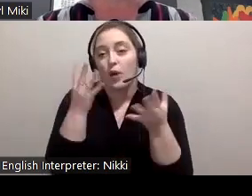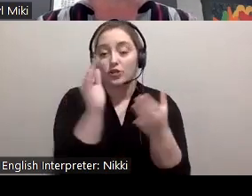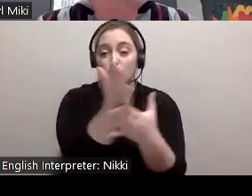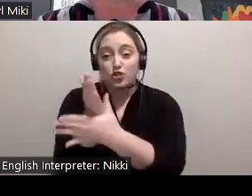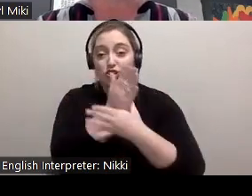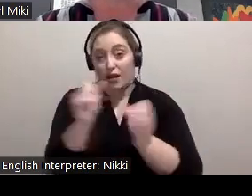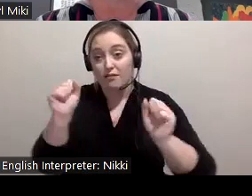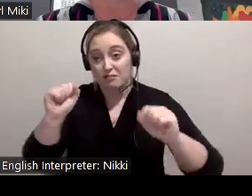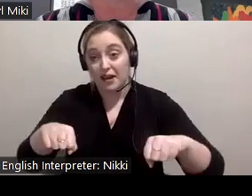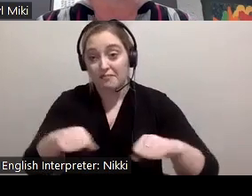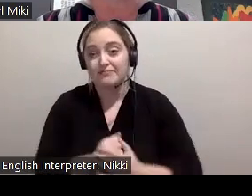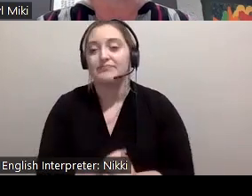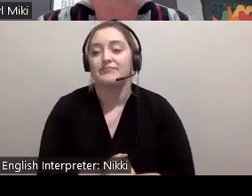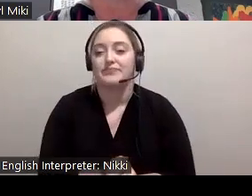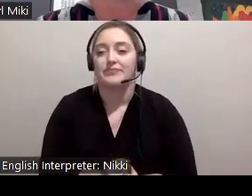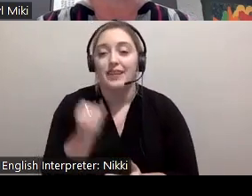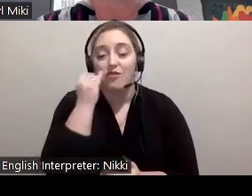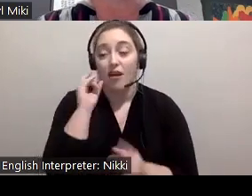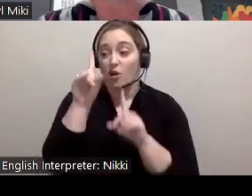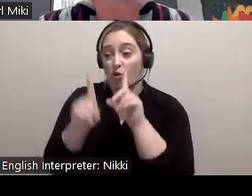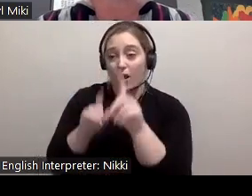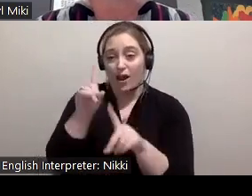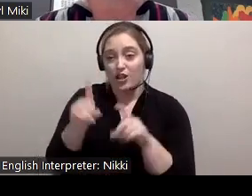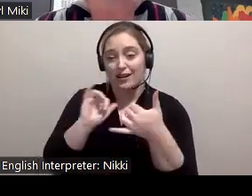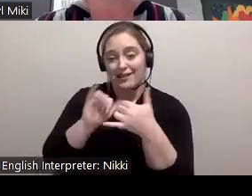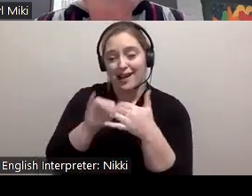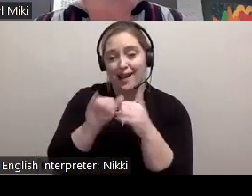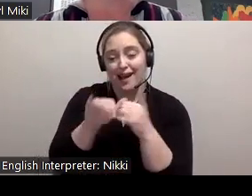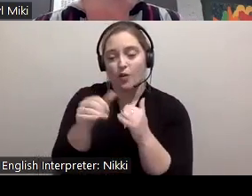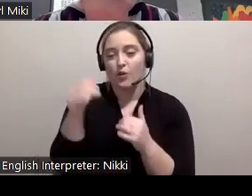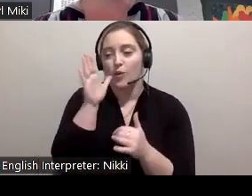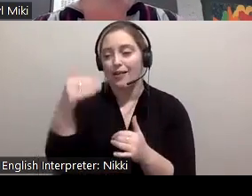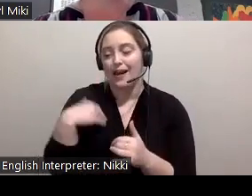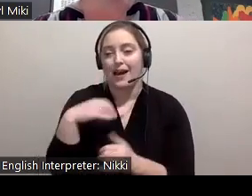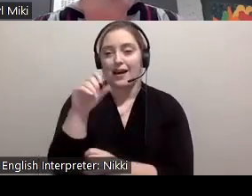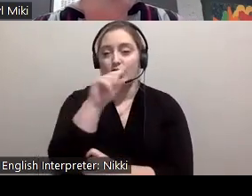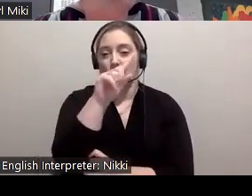have any questions, we will be having a question and answer